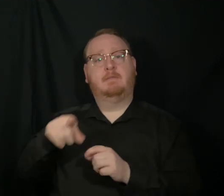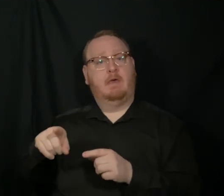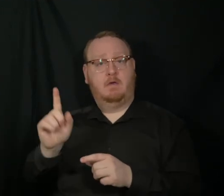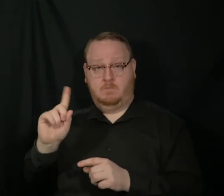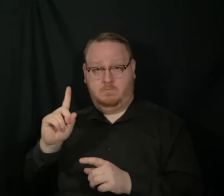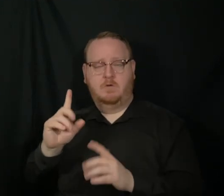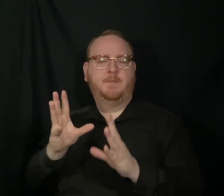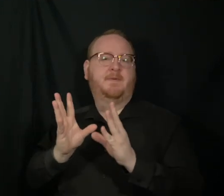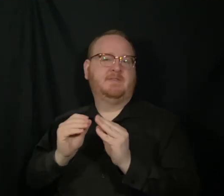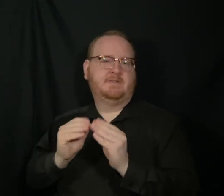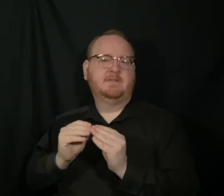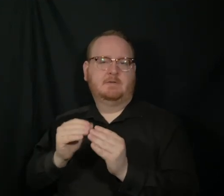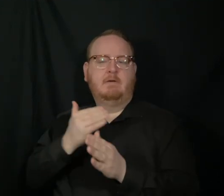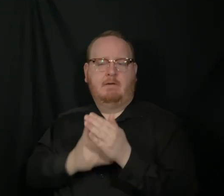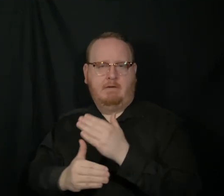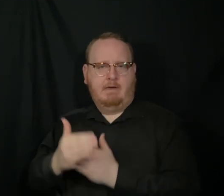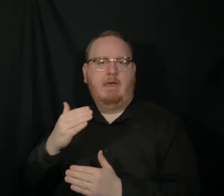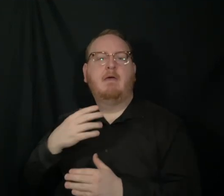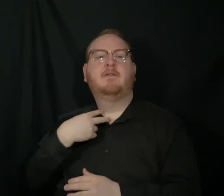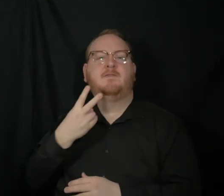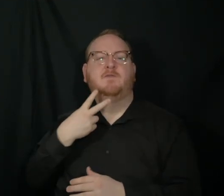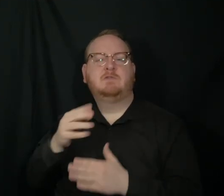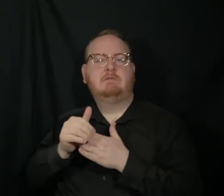Hands & Voices Leadership Conference. And I was sitting